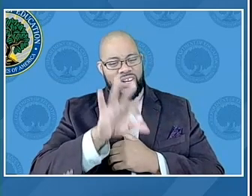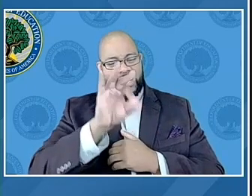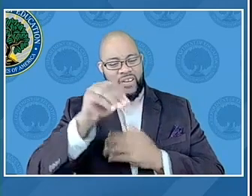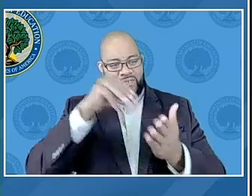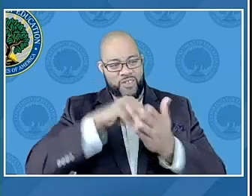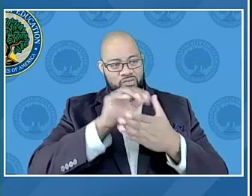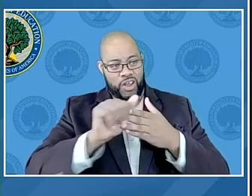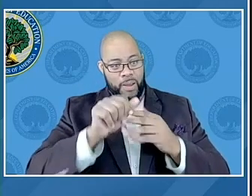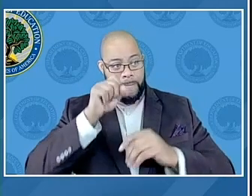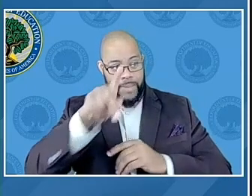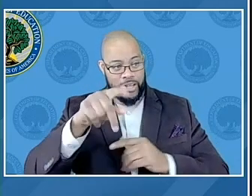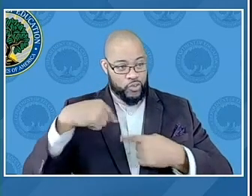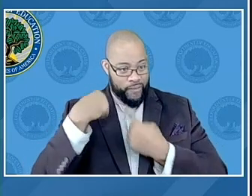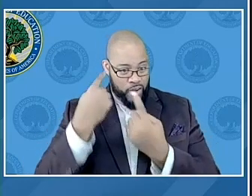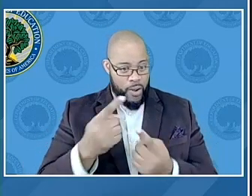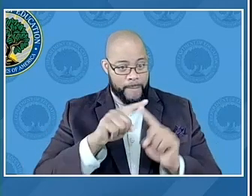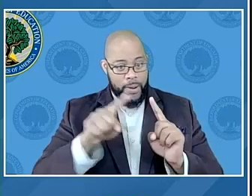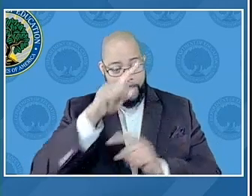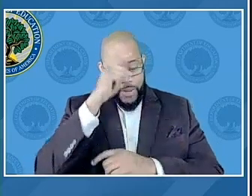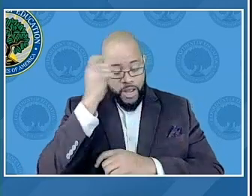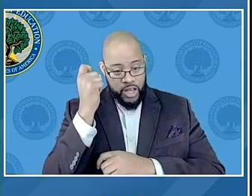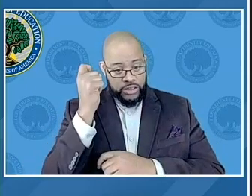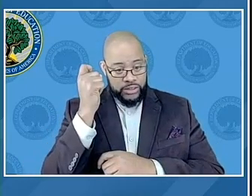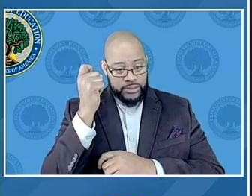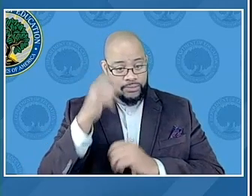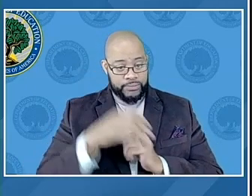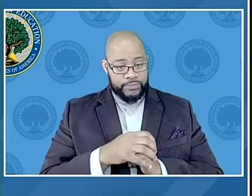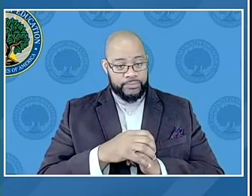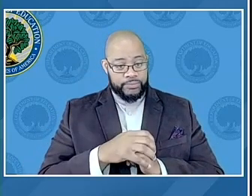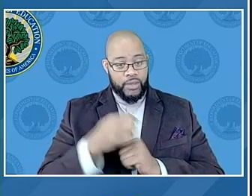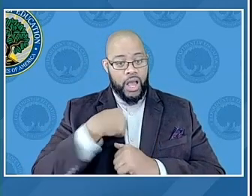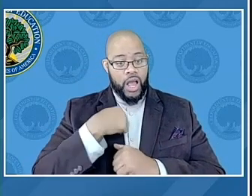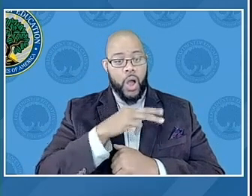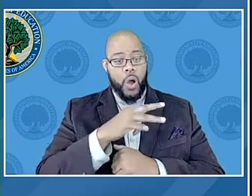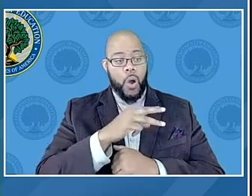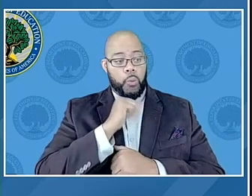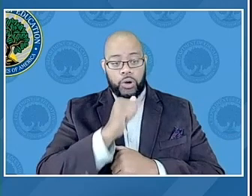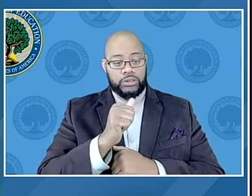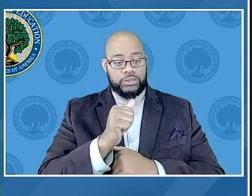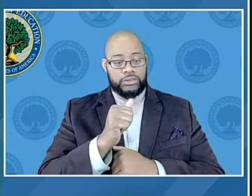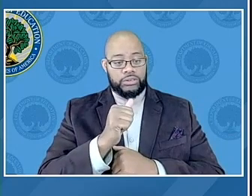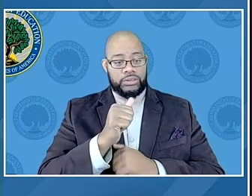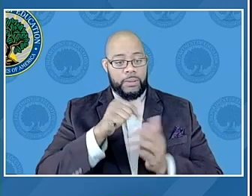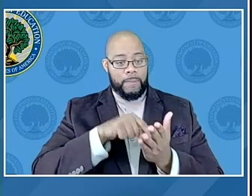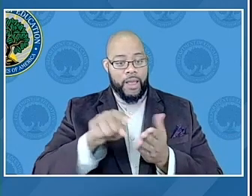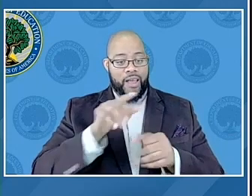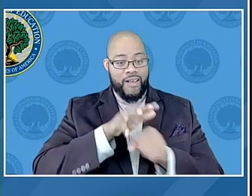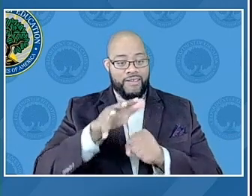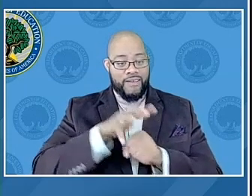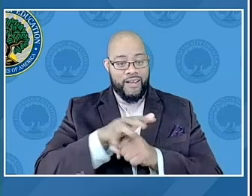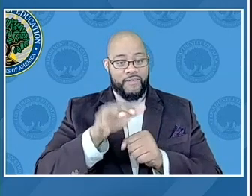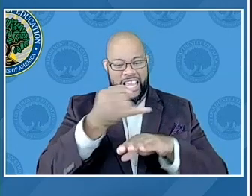so far. But because I wasn't even paying enough- paying the interest, my loan is